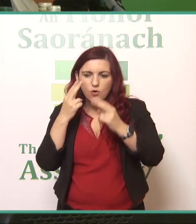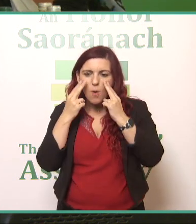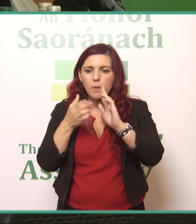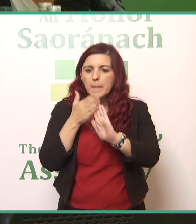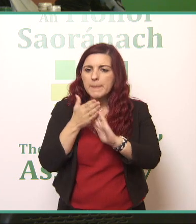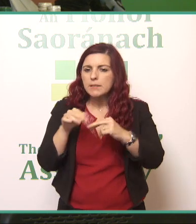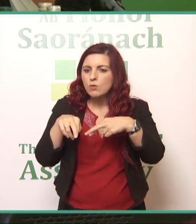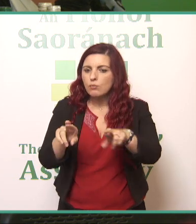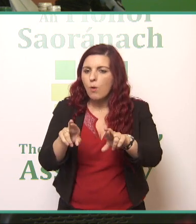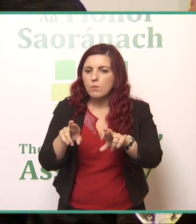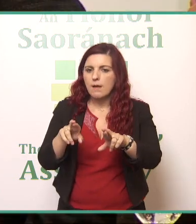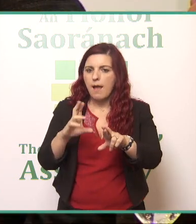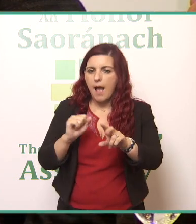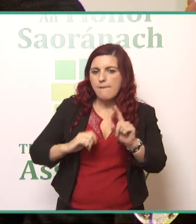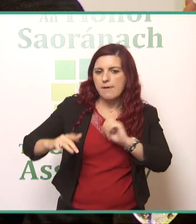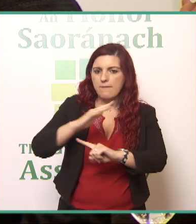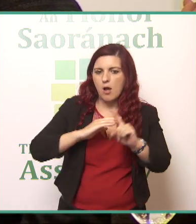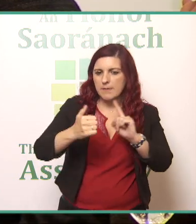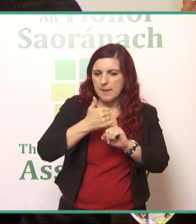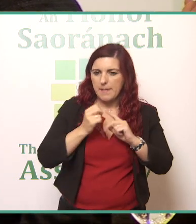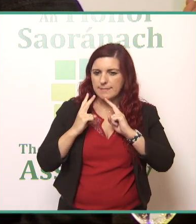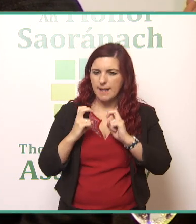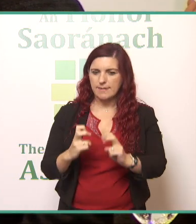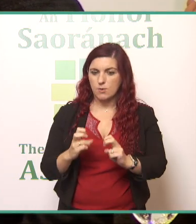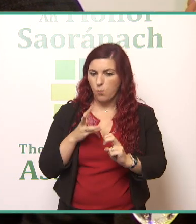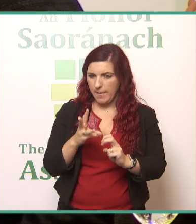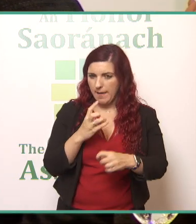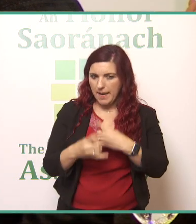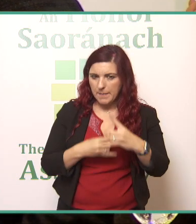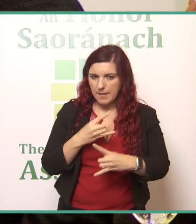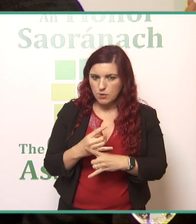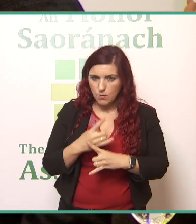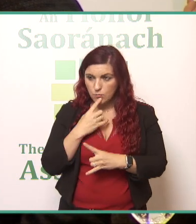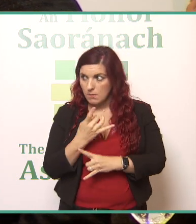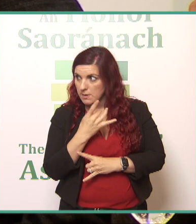there's an environmental impacts analysis done and I'm just asking and that should